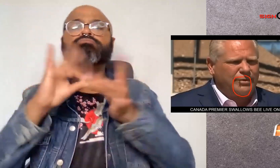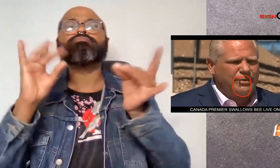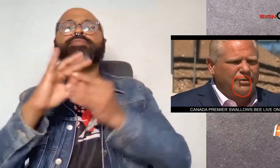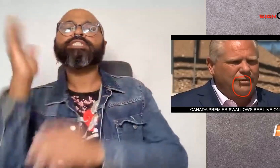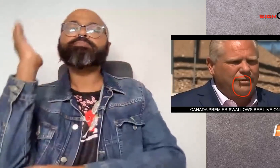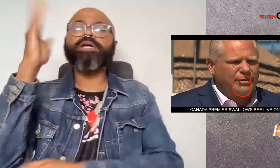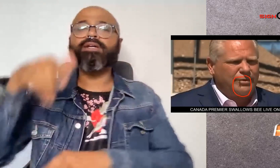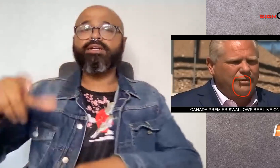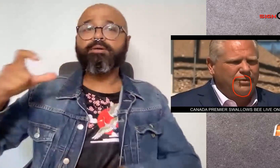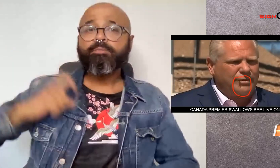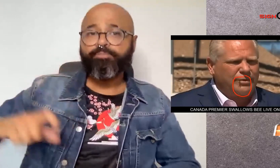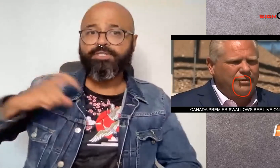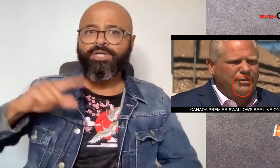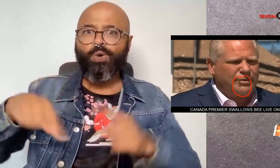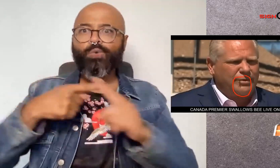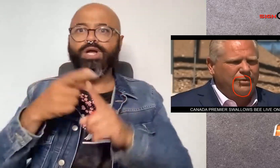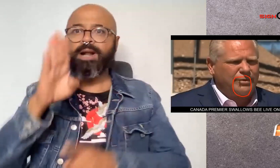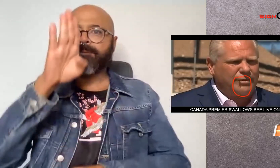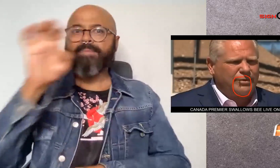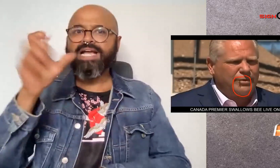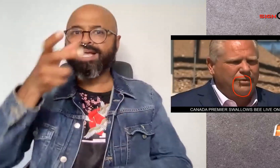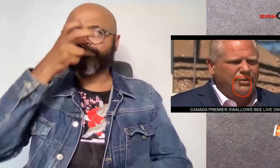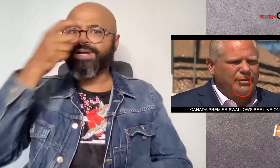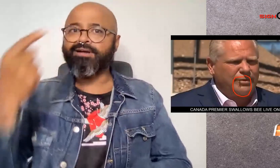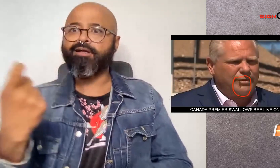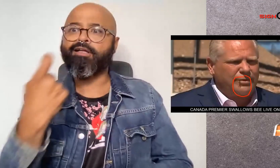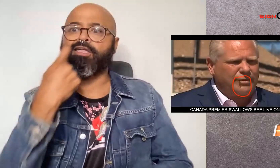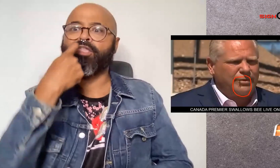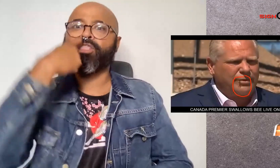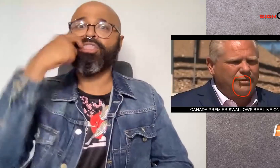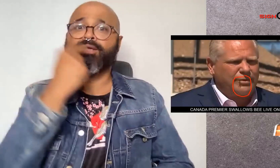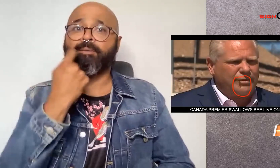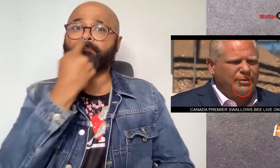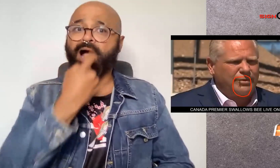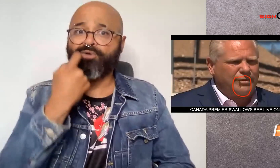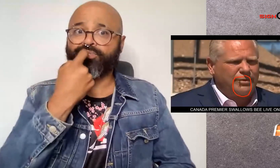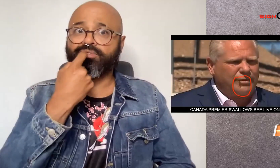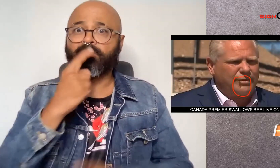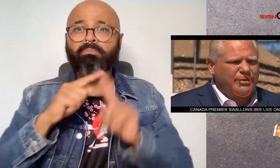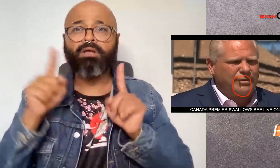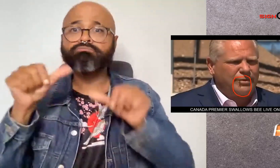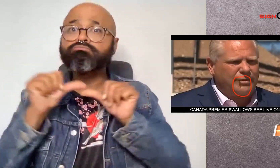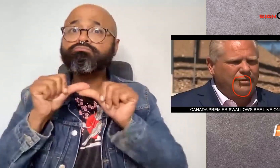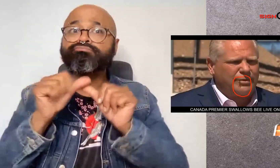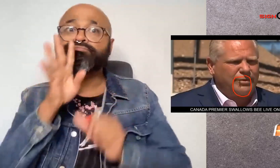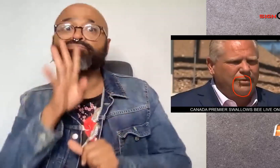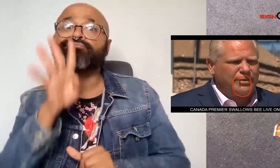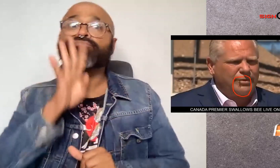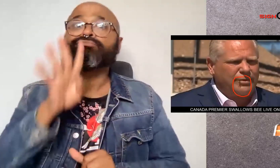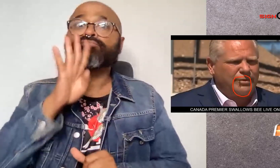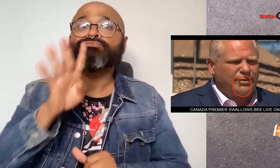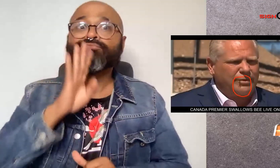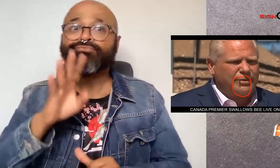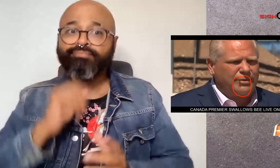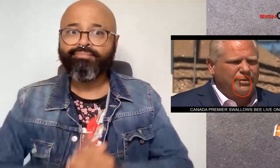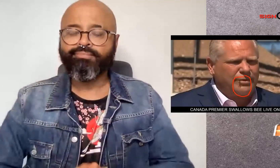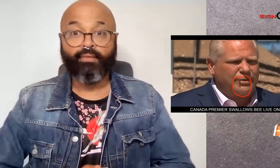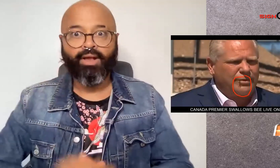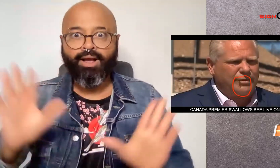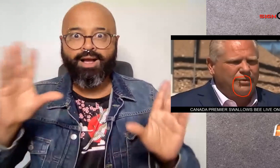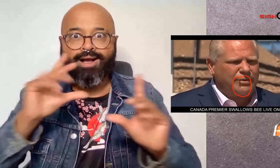at a press conference when a bee crawled into his mouth and he just kept talking no surprise